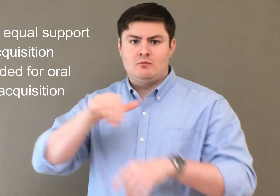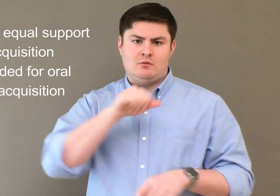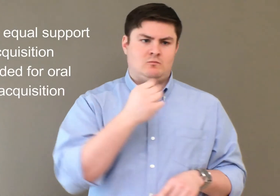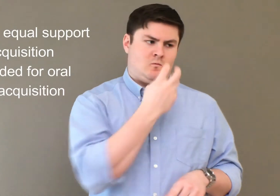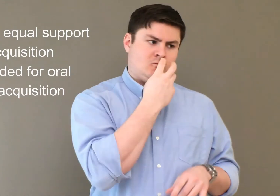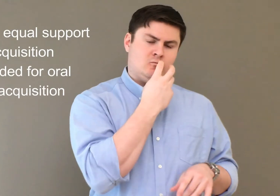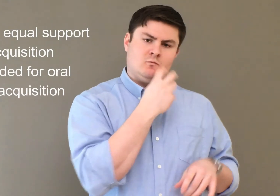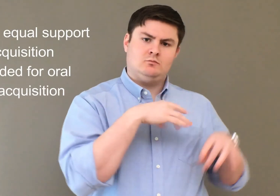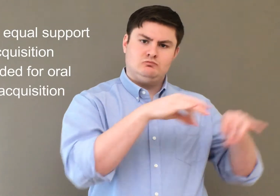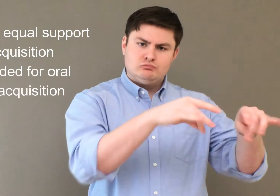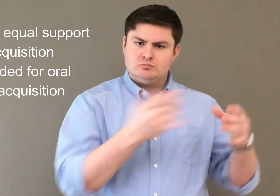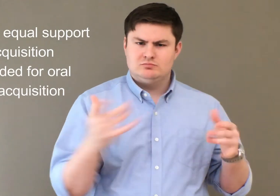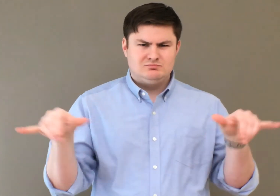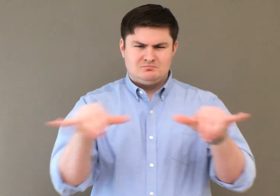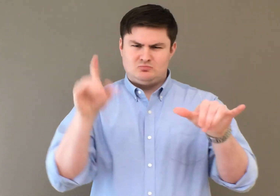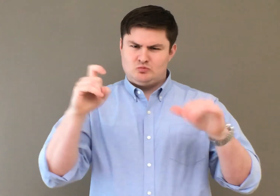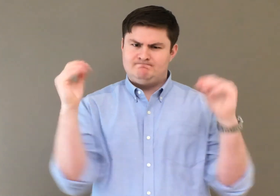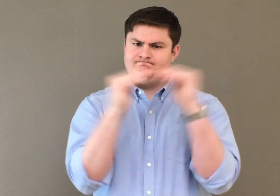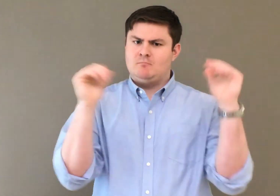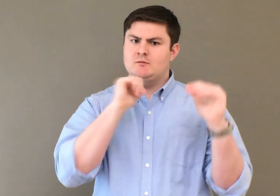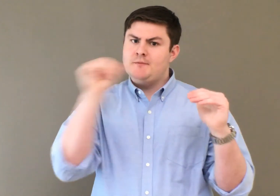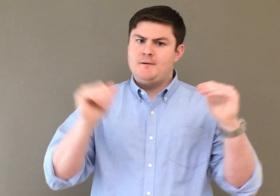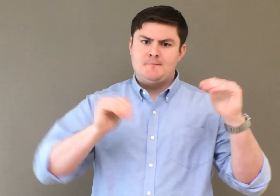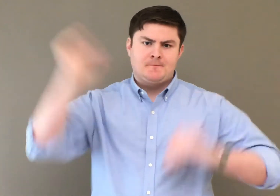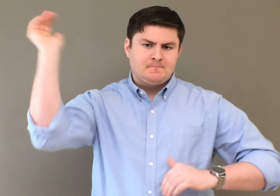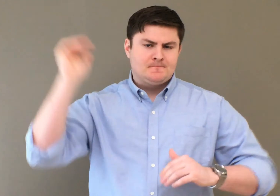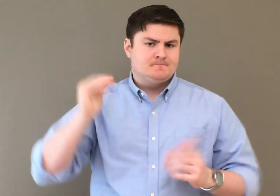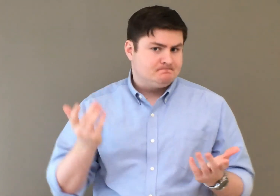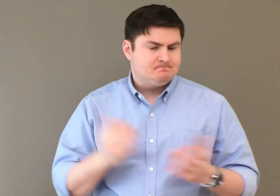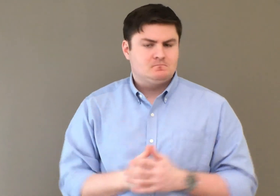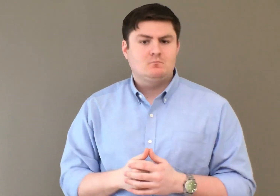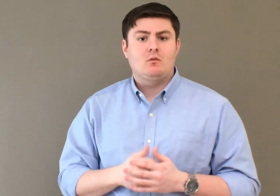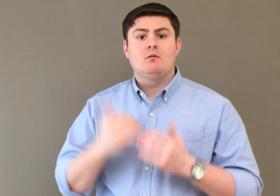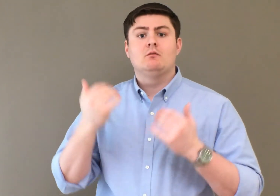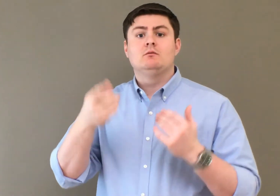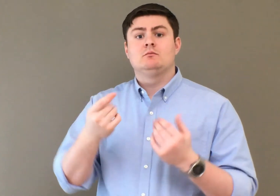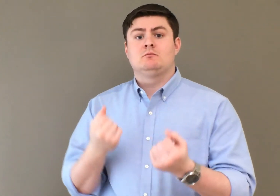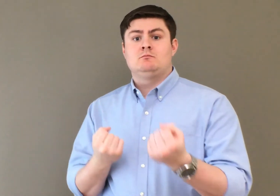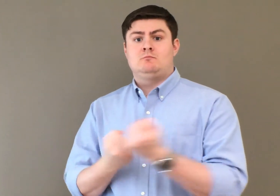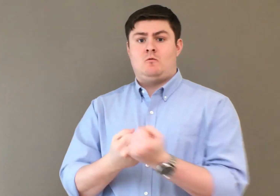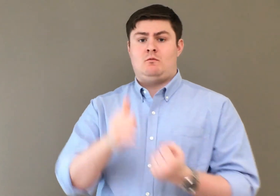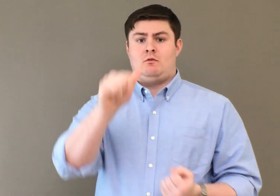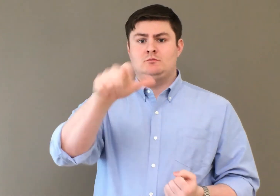and spoken language acquisition, instead of favoring spoken language. ASL support for